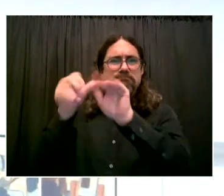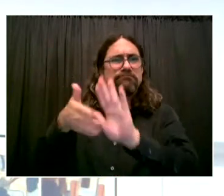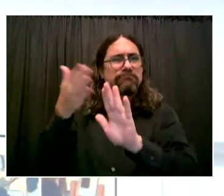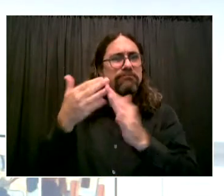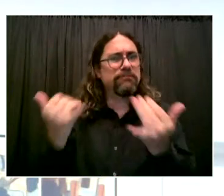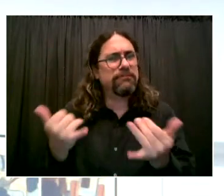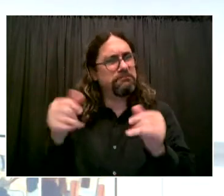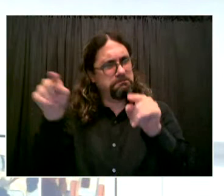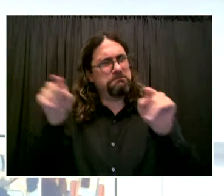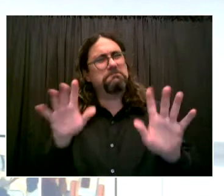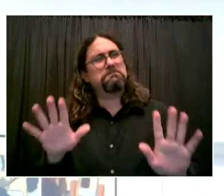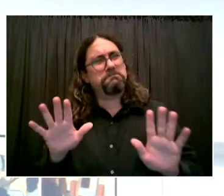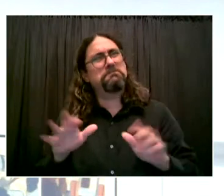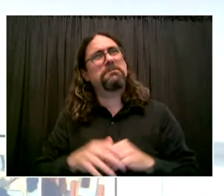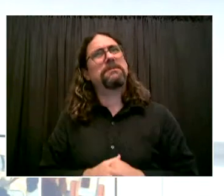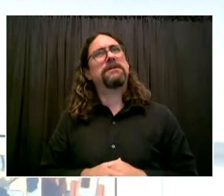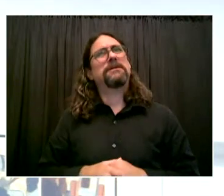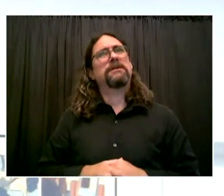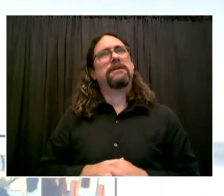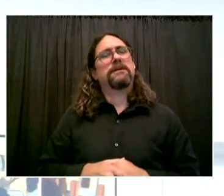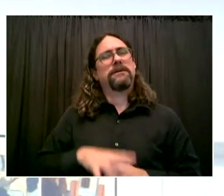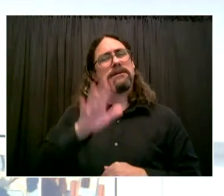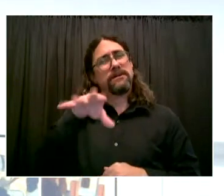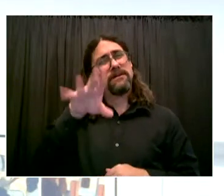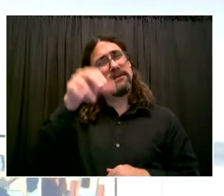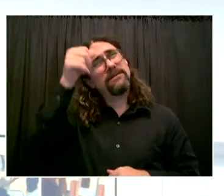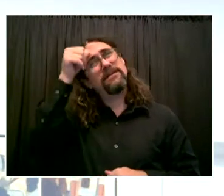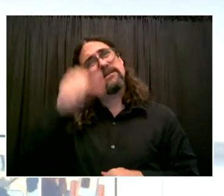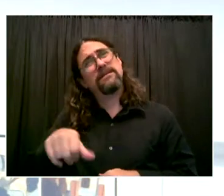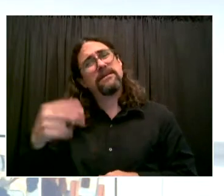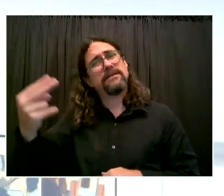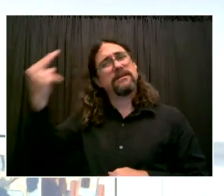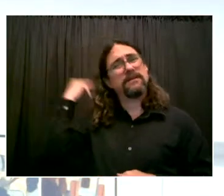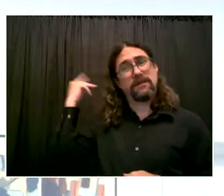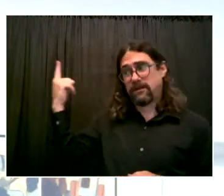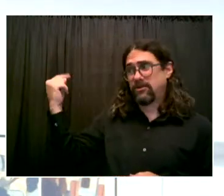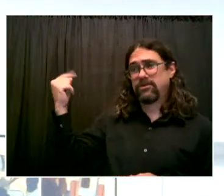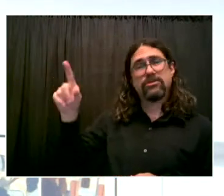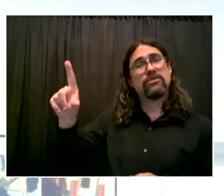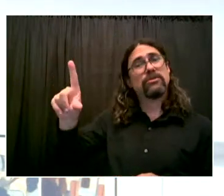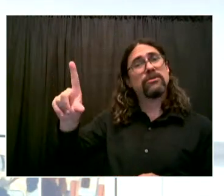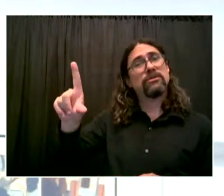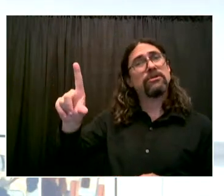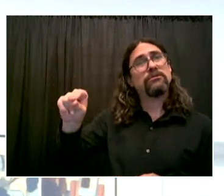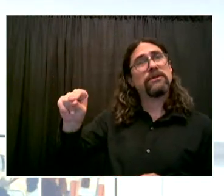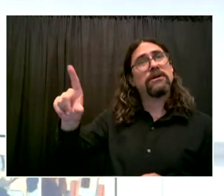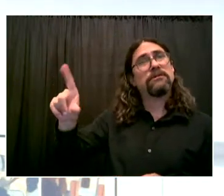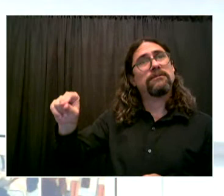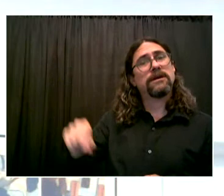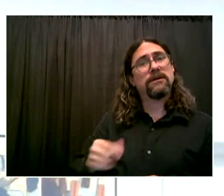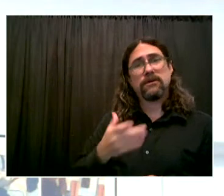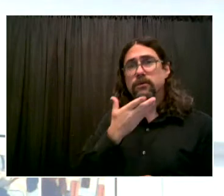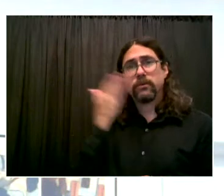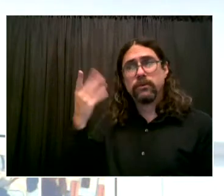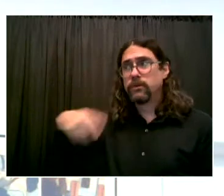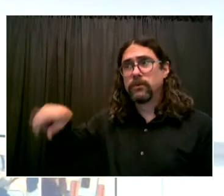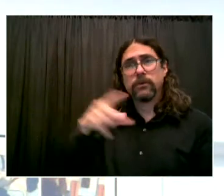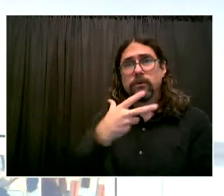SAID, WHEN I THINK BACK TO WHERE WE WERE A YEAR AGO. WHEN WE DID NOT HAVE THIS